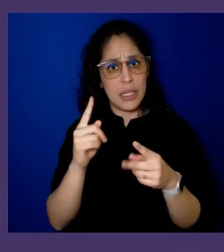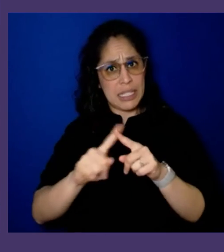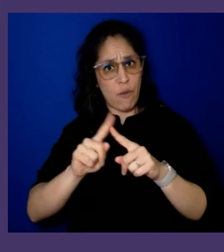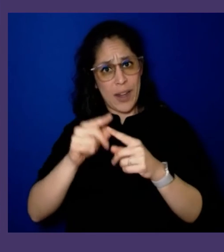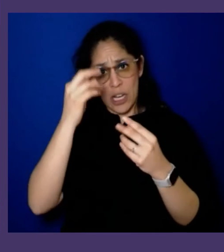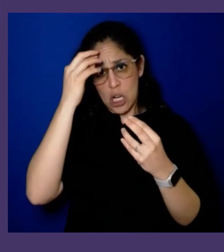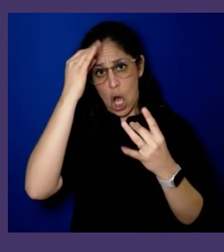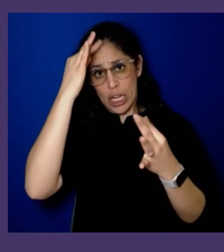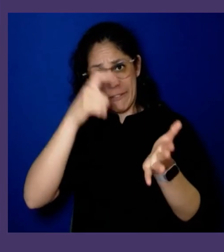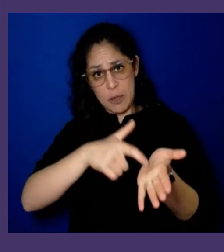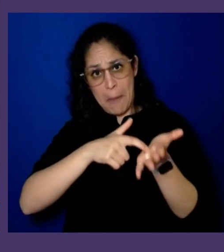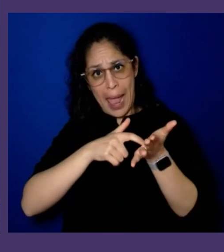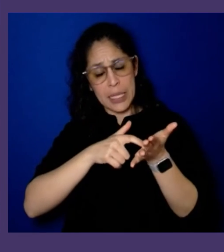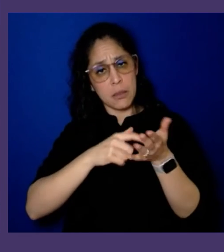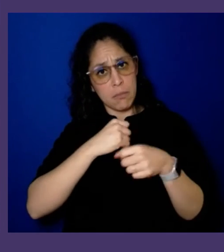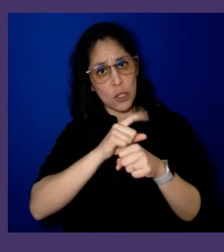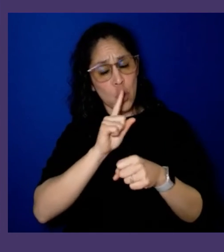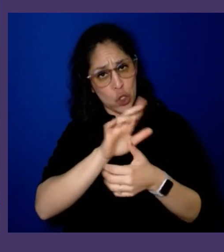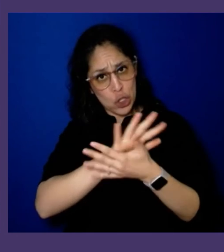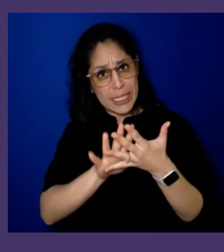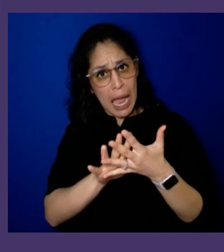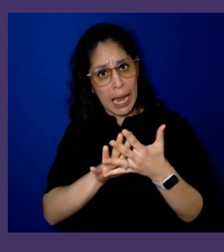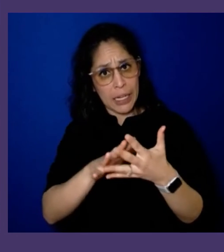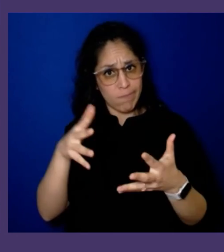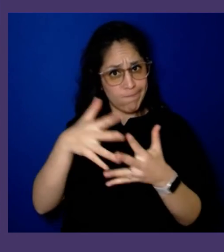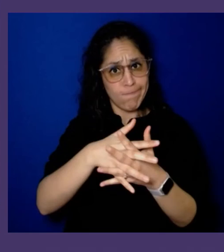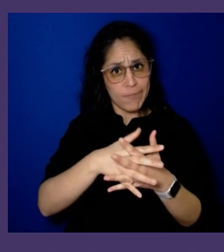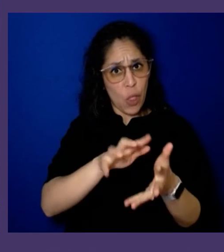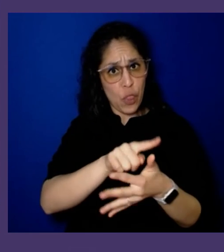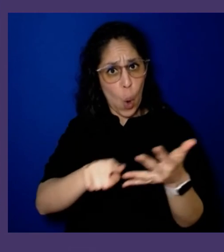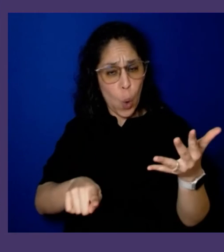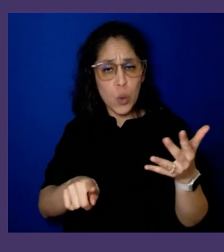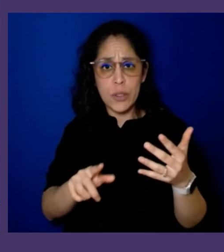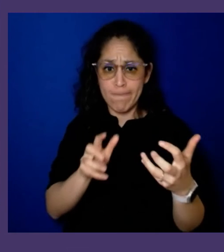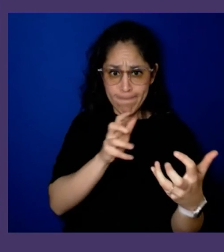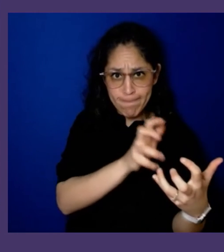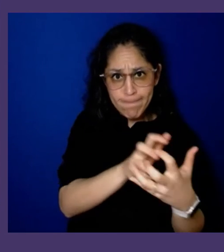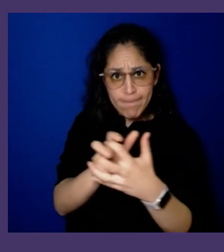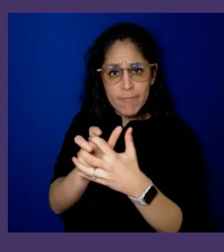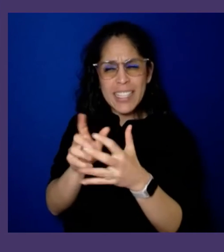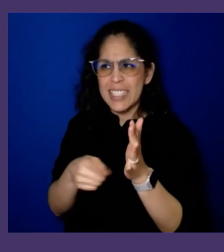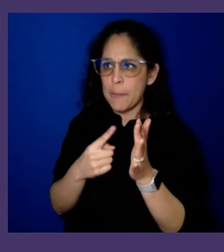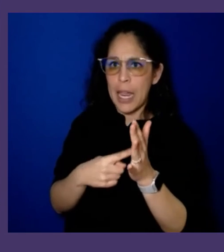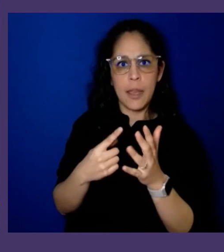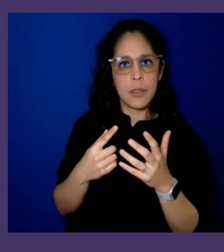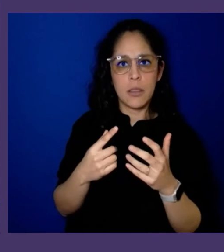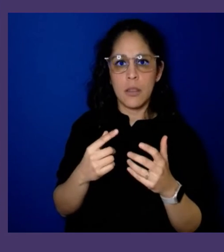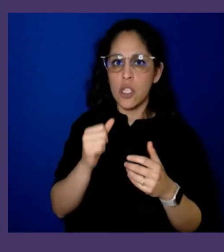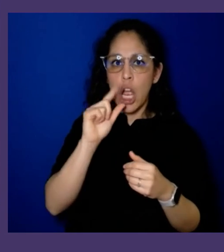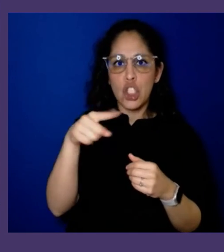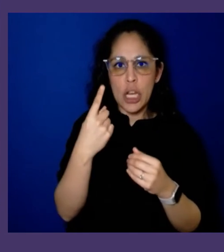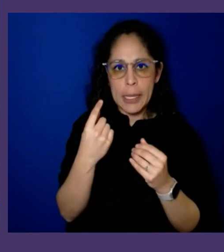to go outside of your product team, and sometimes and figure out, get feedback from people in order to be able to